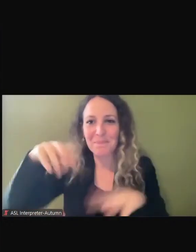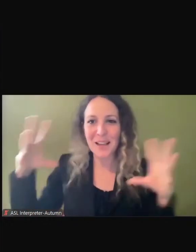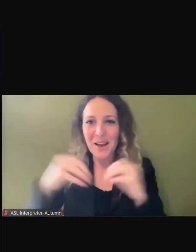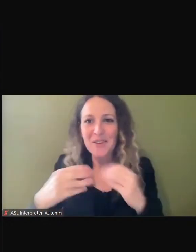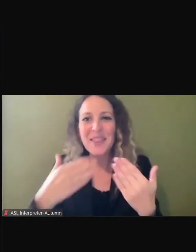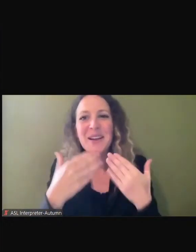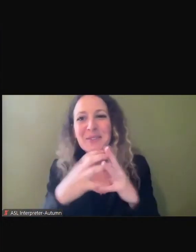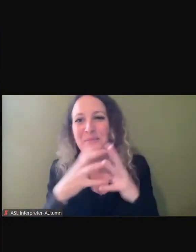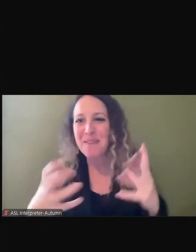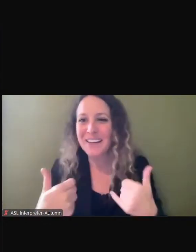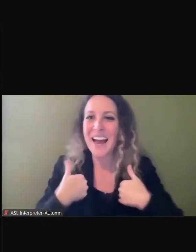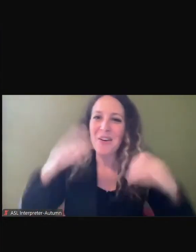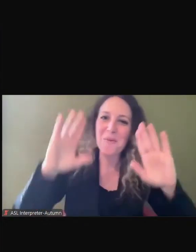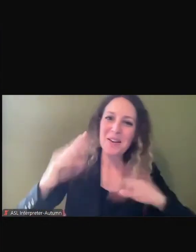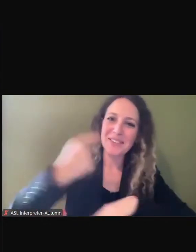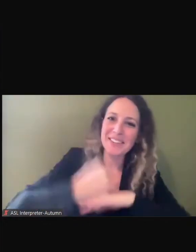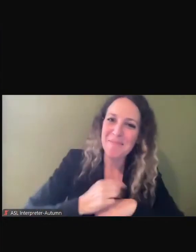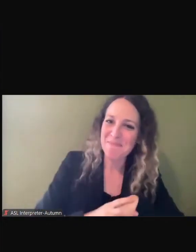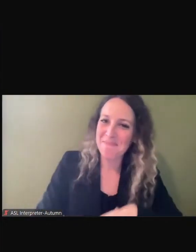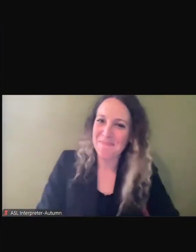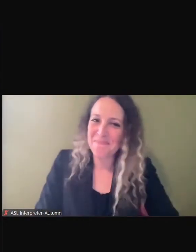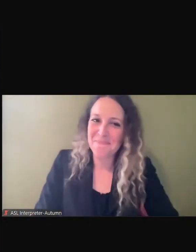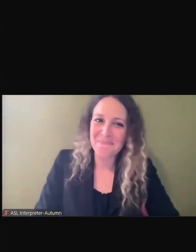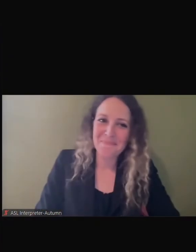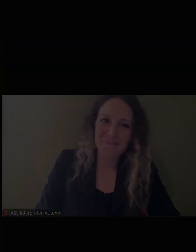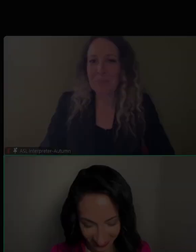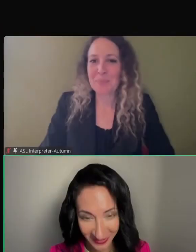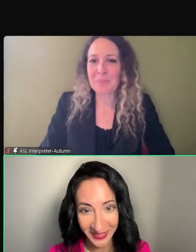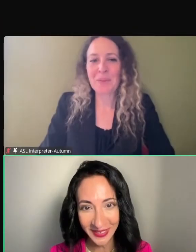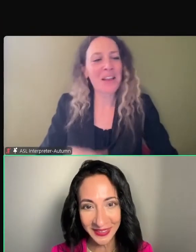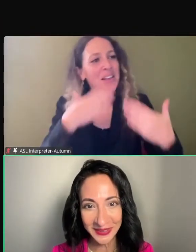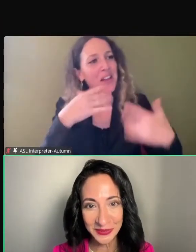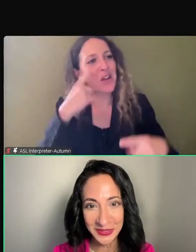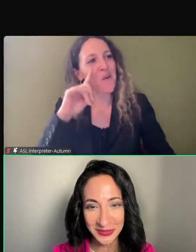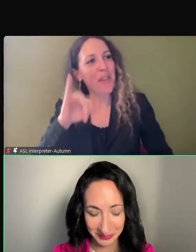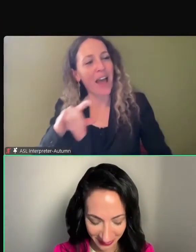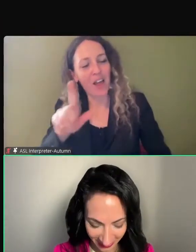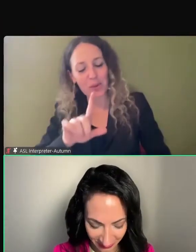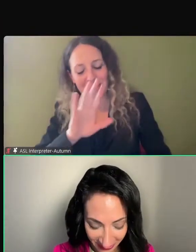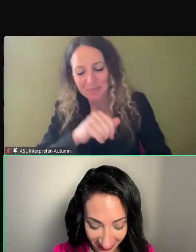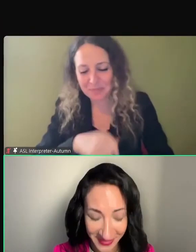much, and have a wonderful day. >> Malathi Srinivasan: Really,